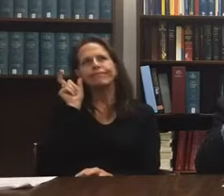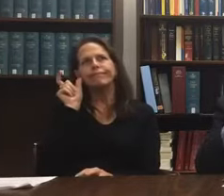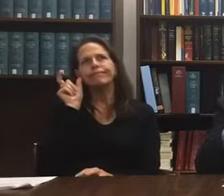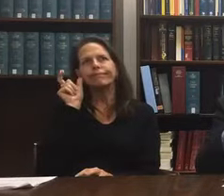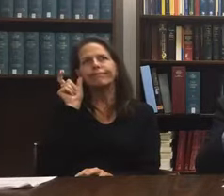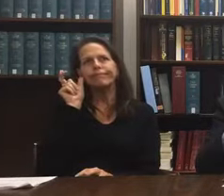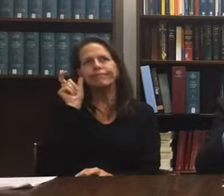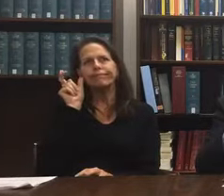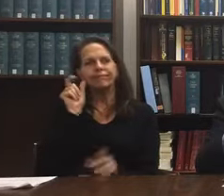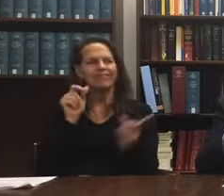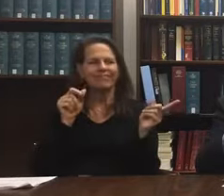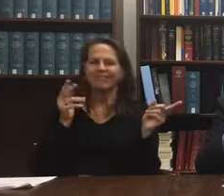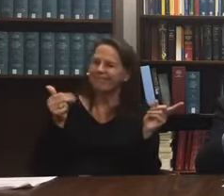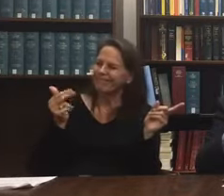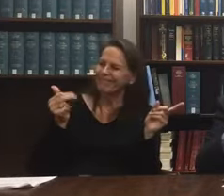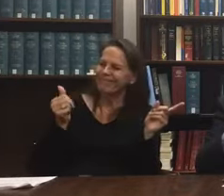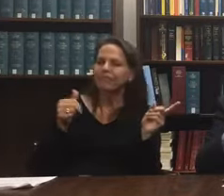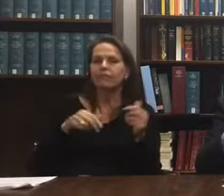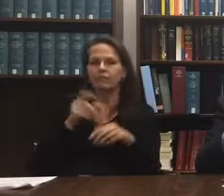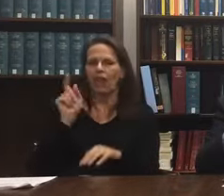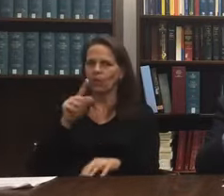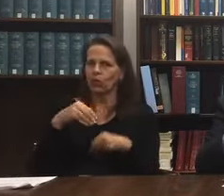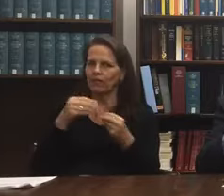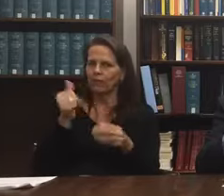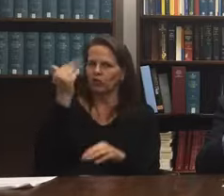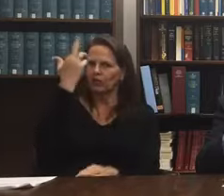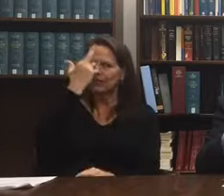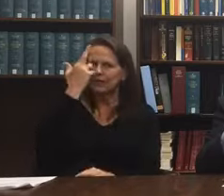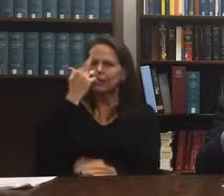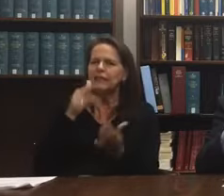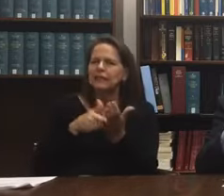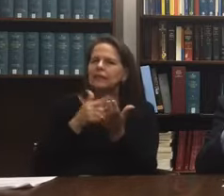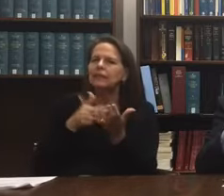they had to give you a reason and typically it's not very clear but let's